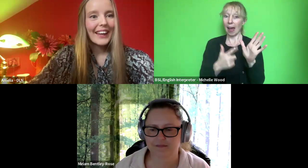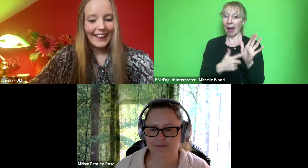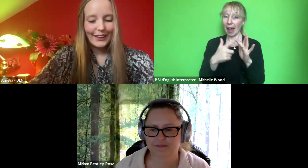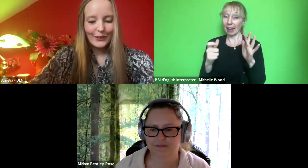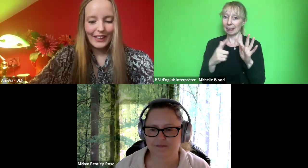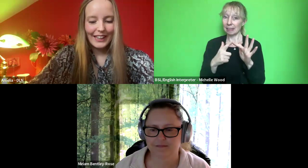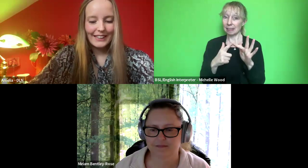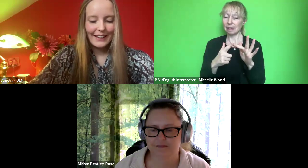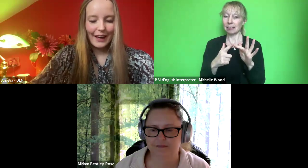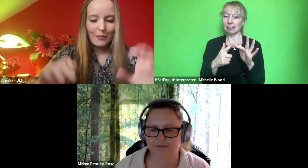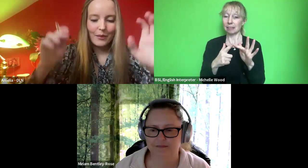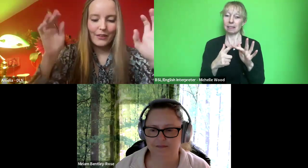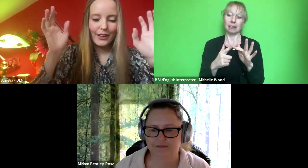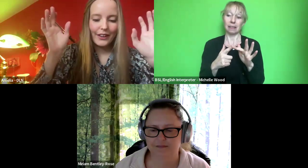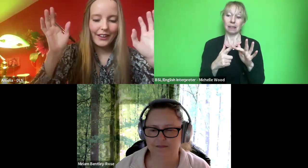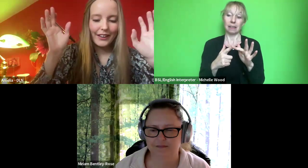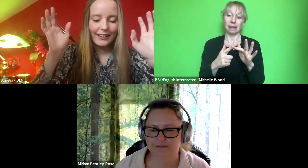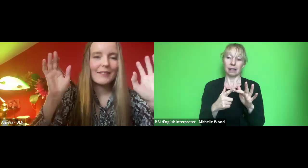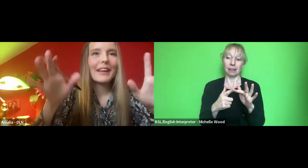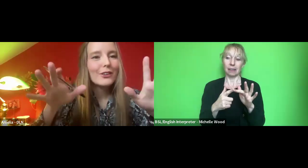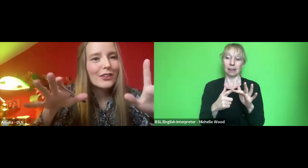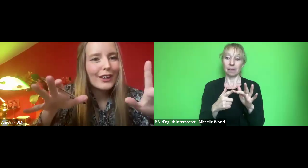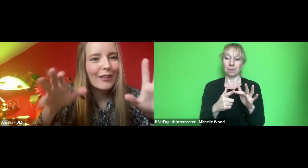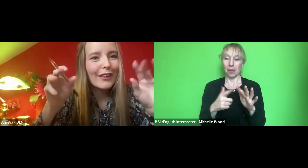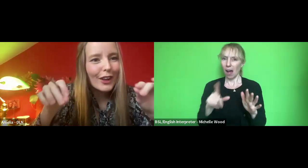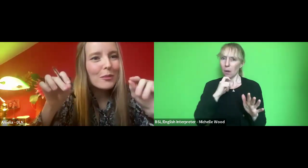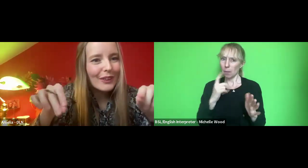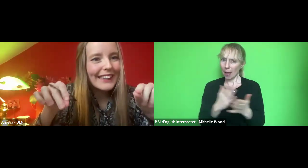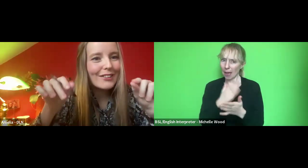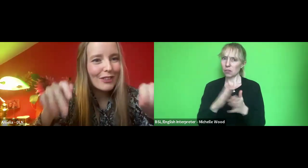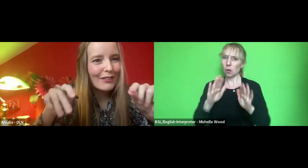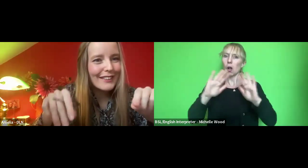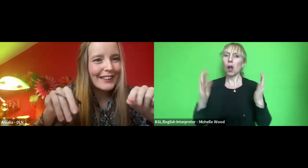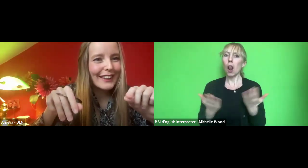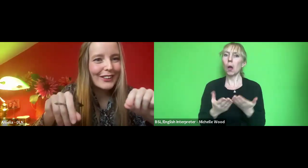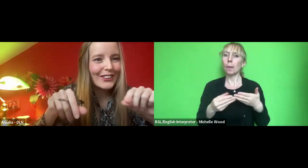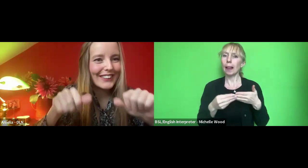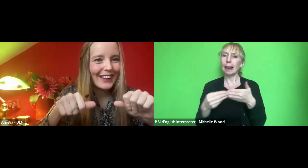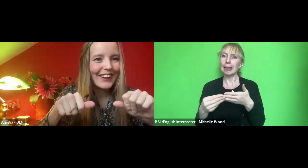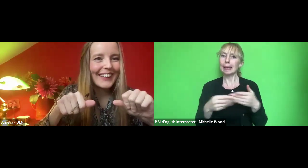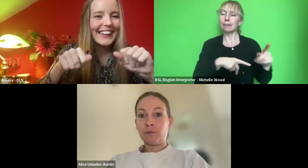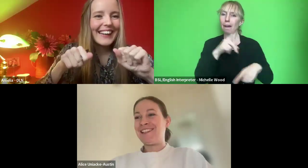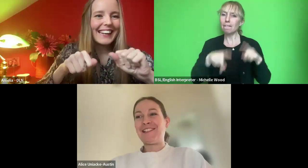who is the let me get your title right, the global lead of diversity and inclusion. Is that right, Alice?